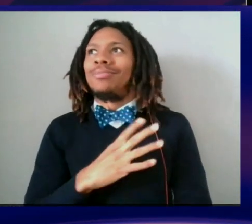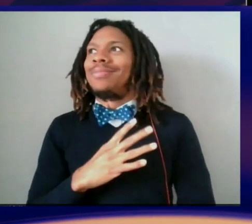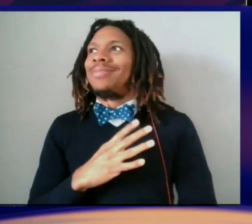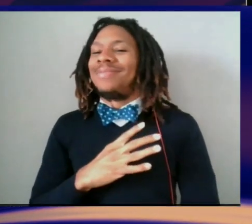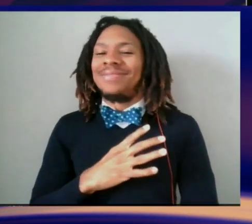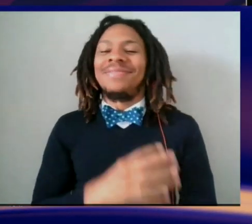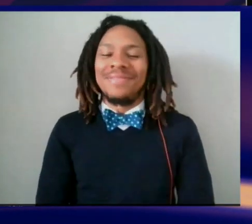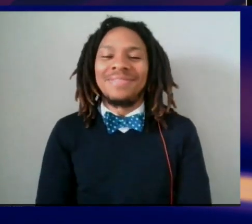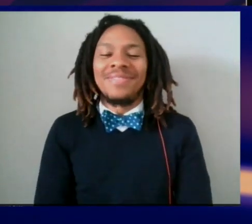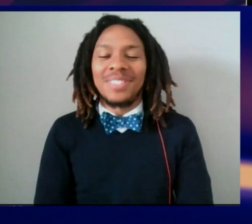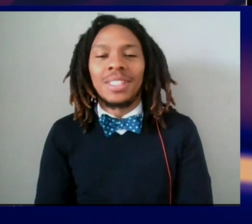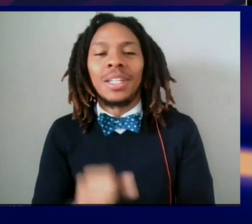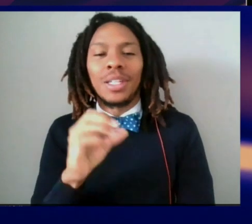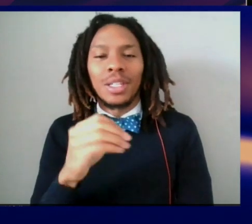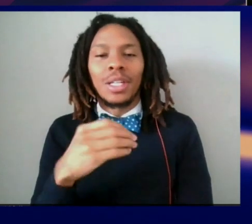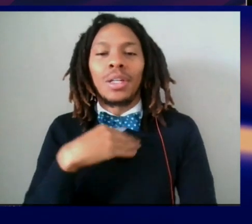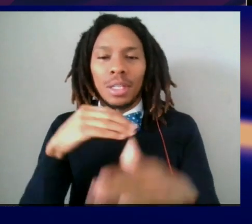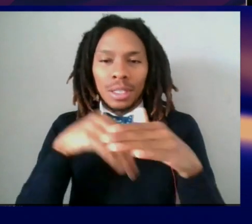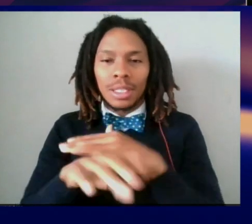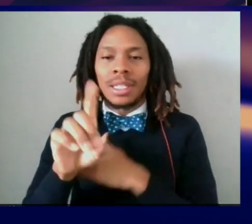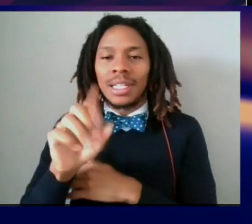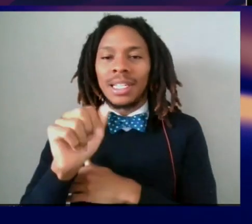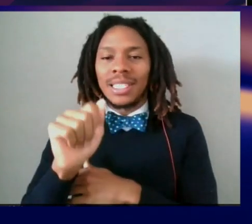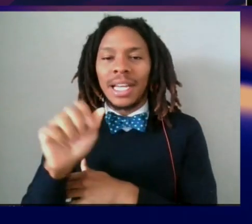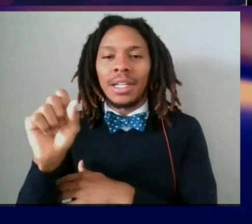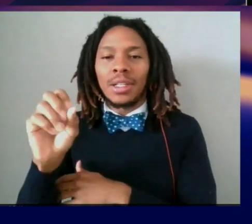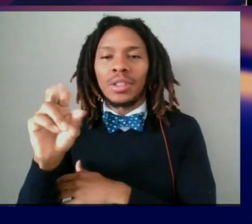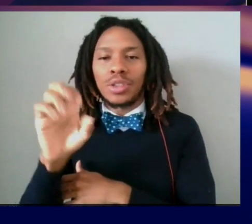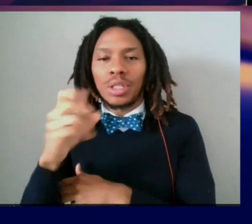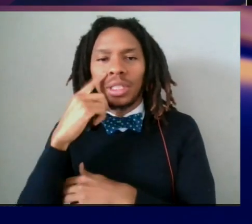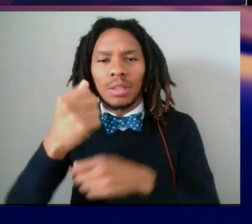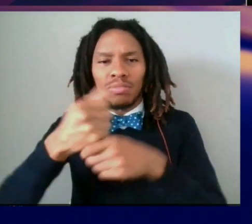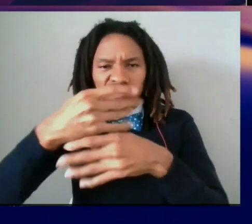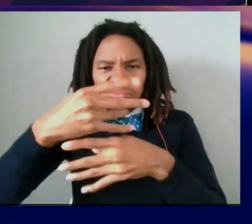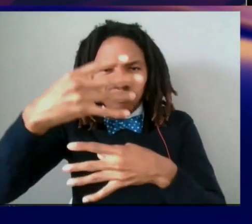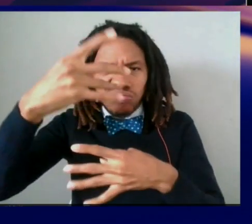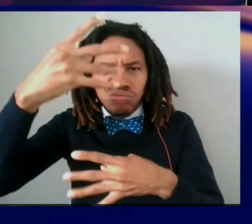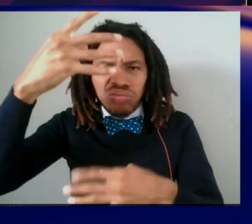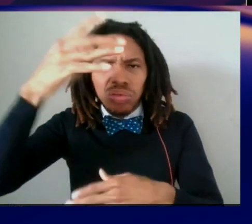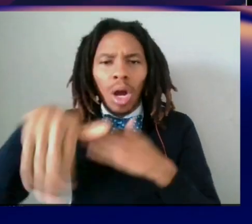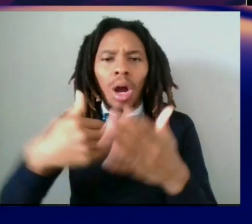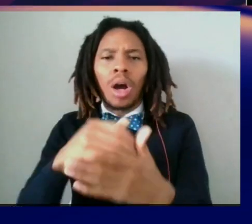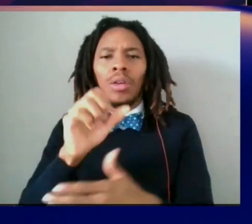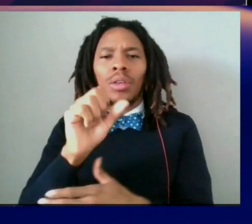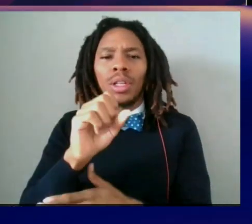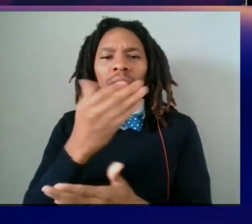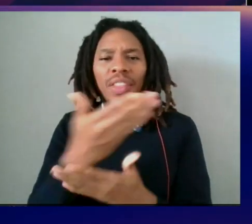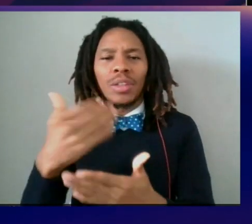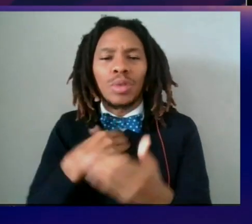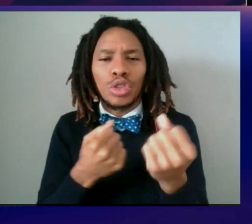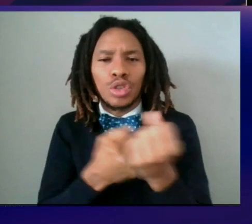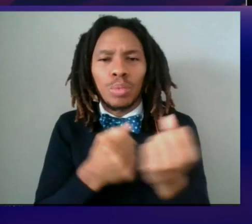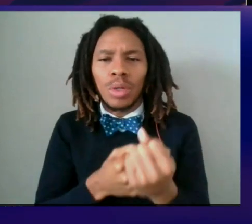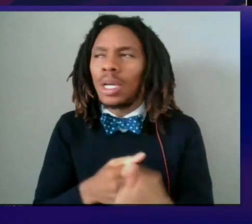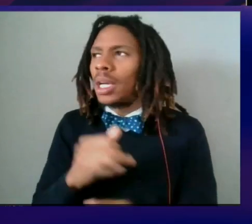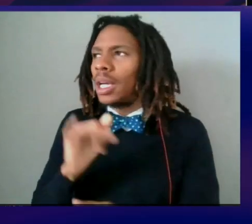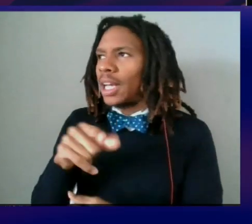Cool. We hop into our data sources tab and you can see a full listing of all the sources that we support. So these are the ones that we announced today. Yes sir.